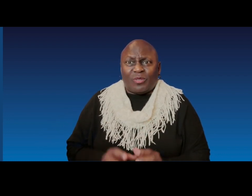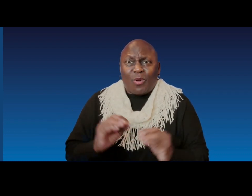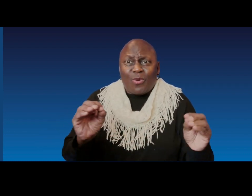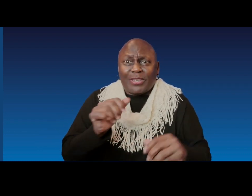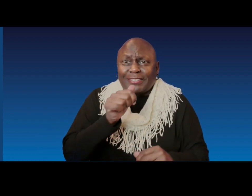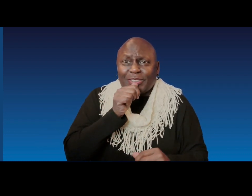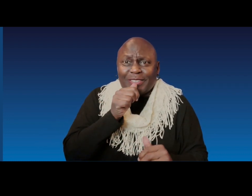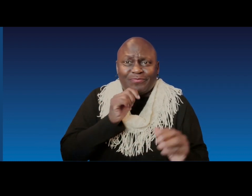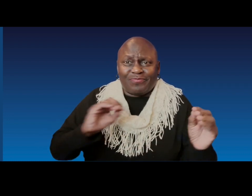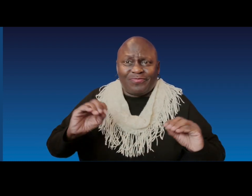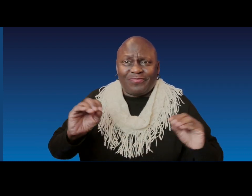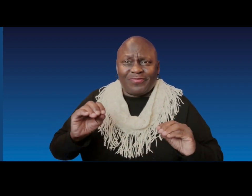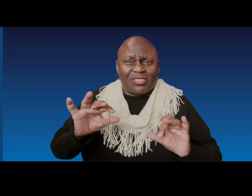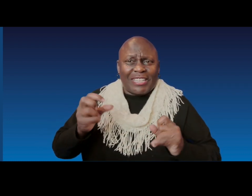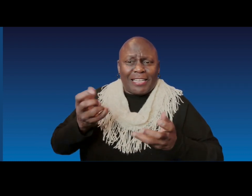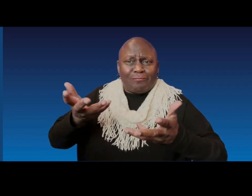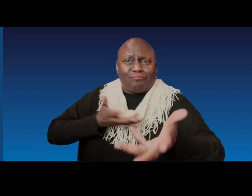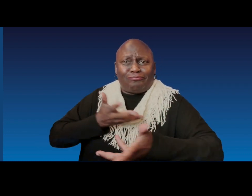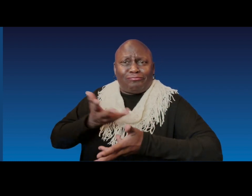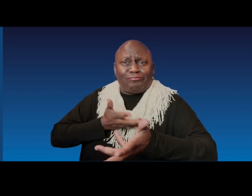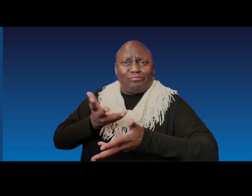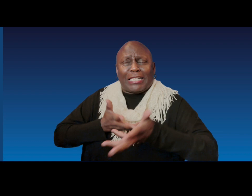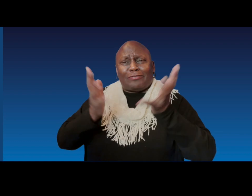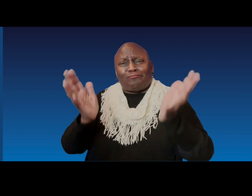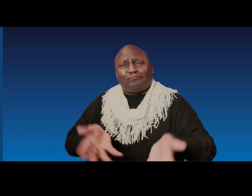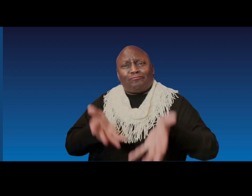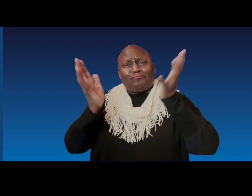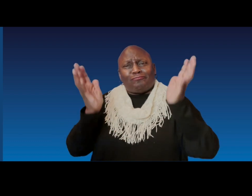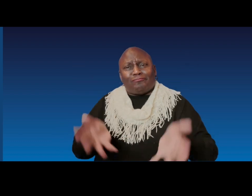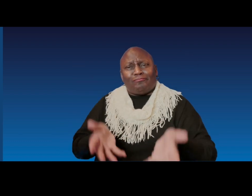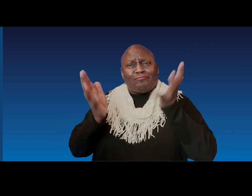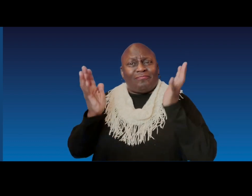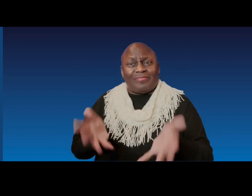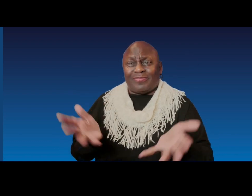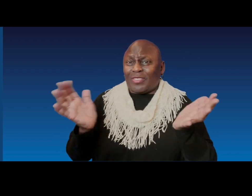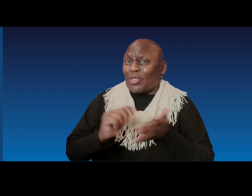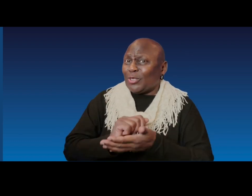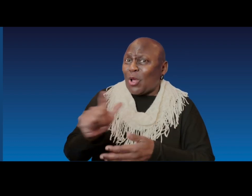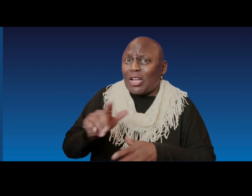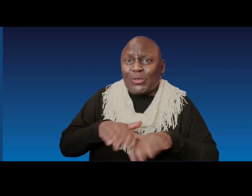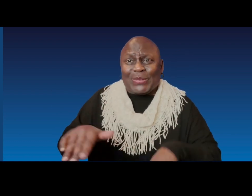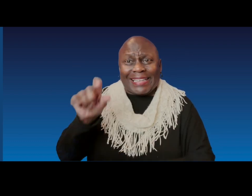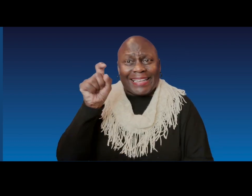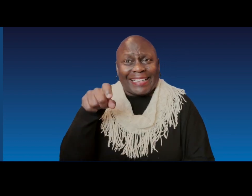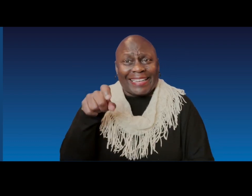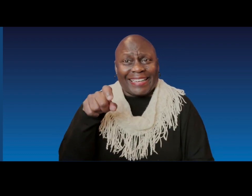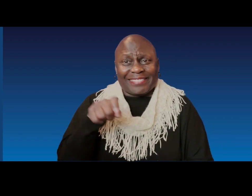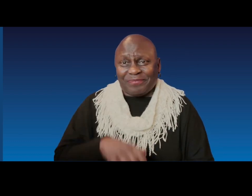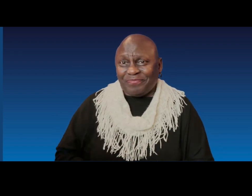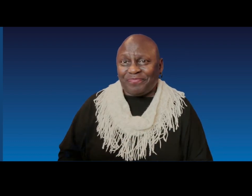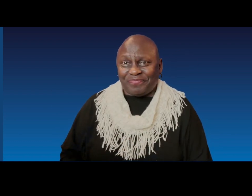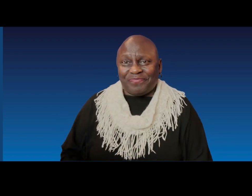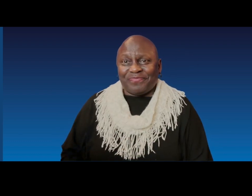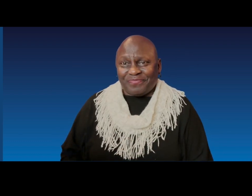It's no secret. Simply interact and converse with children. That's all they need.